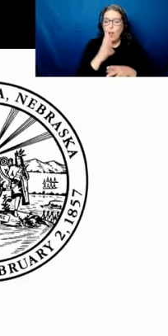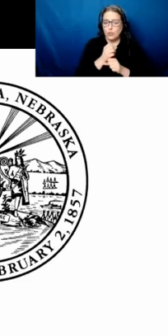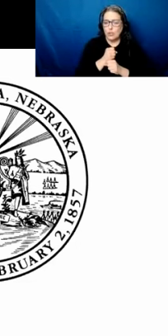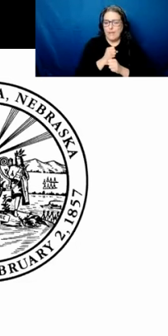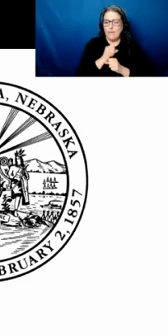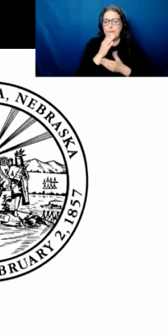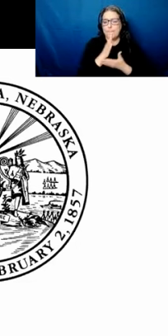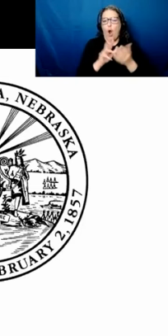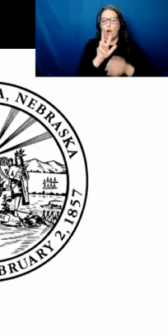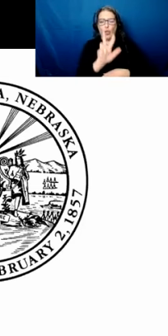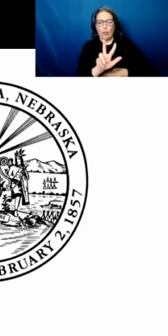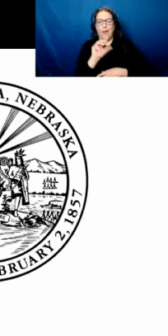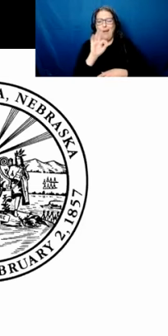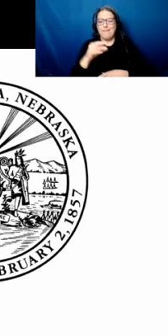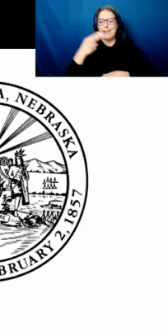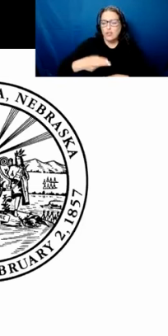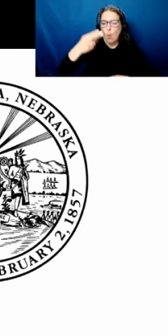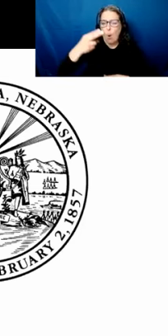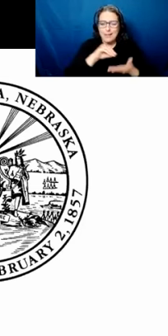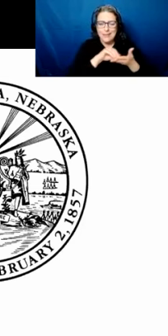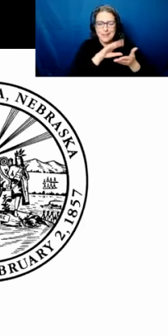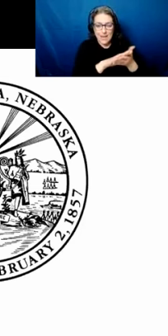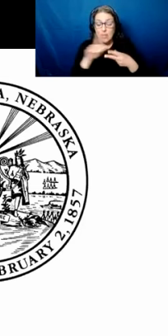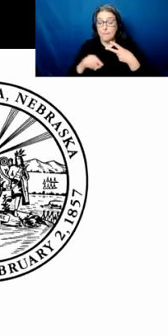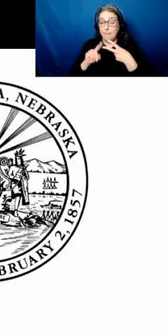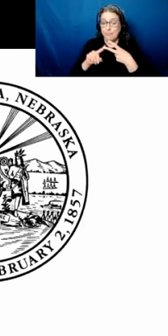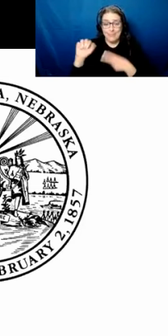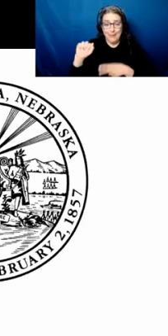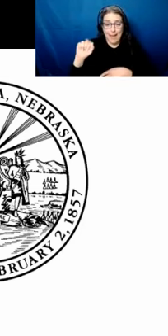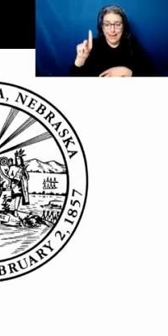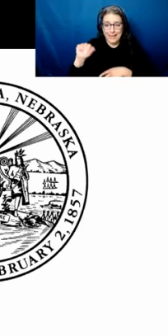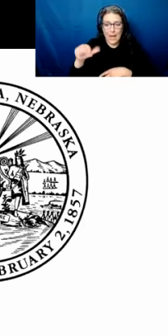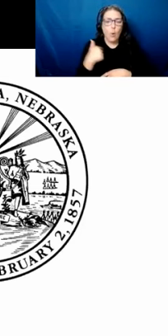Thank you so much, Mike. Next up we have Katrina Adams to -- we'll get to the questions in the chat in a couple of slides here. As soon as we -- we've got this one last one, and then we'll answer the questions on the -- in the chat.